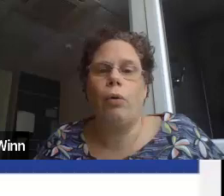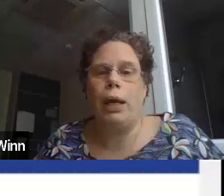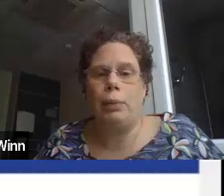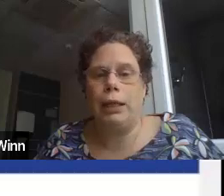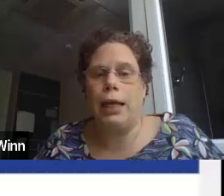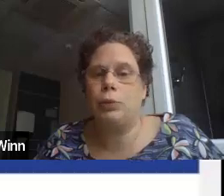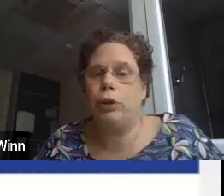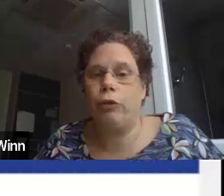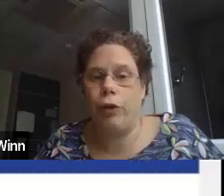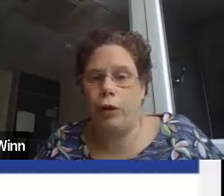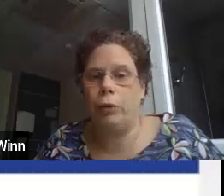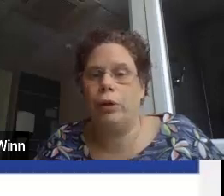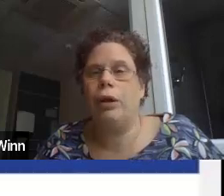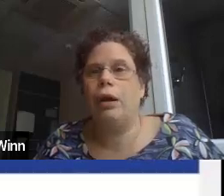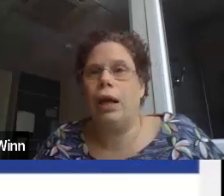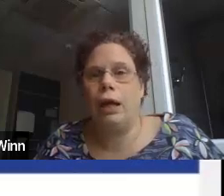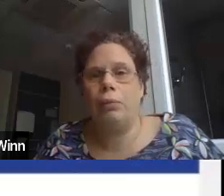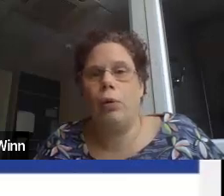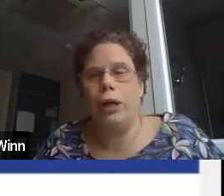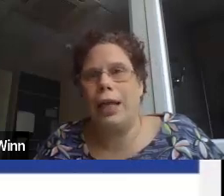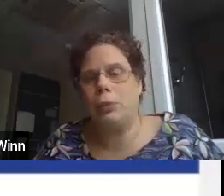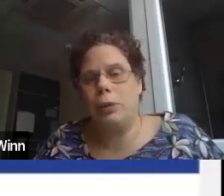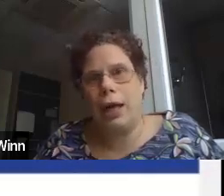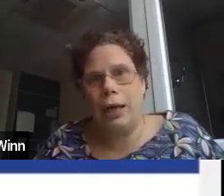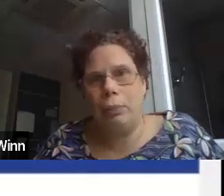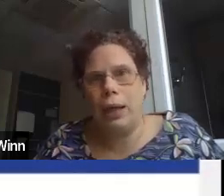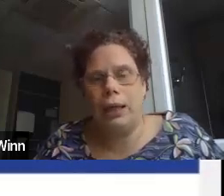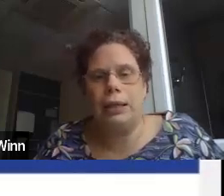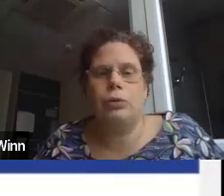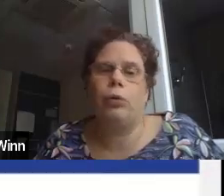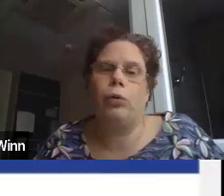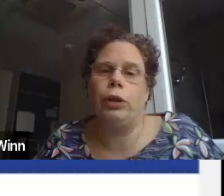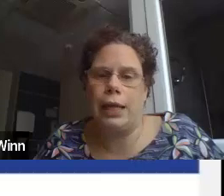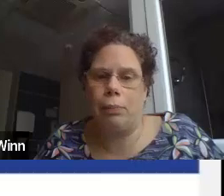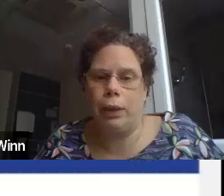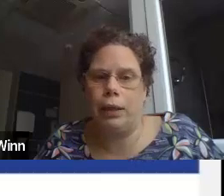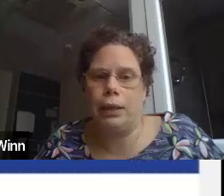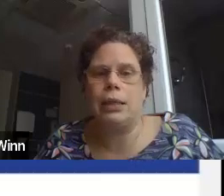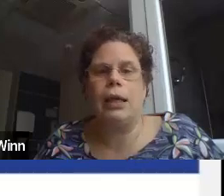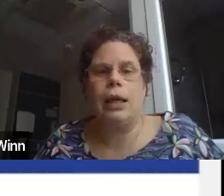or maybe connects with your phone, or connects with your iPad or your tablet.